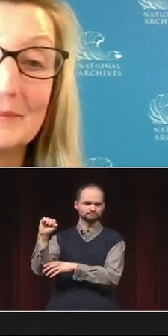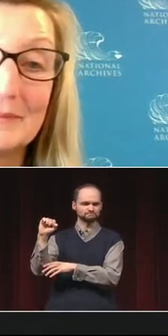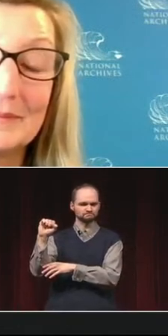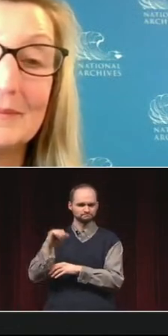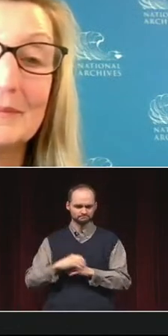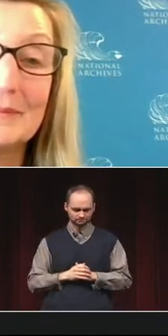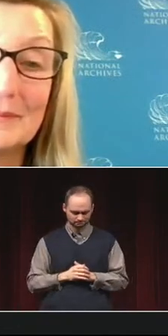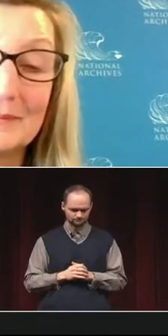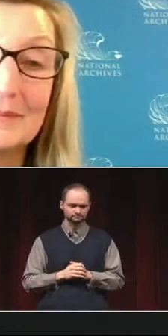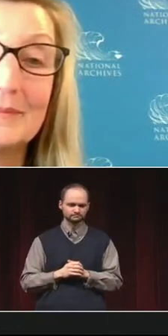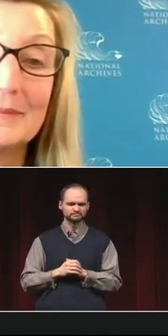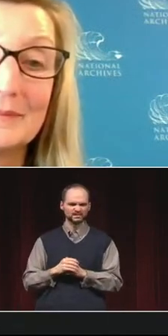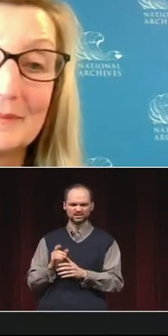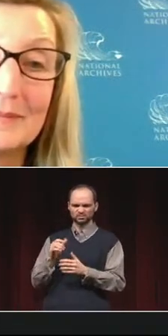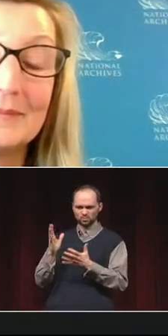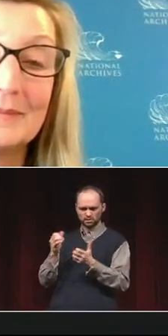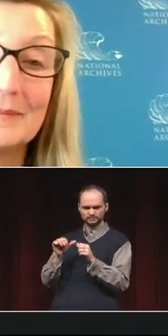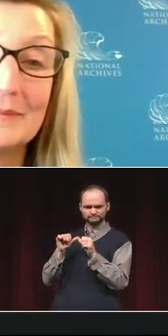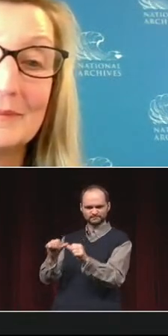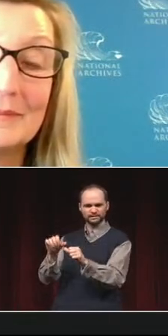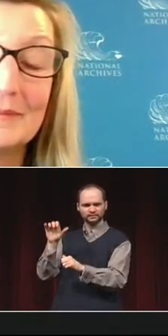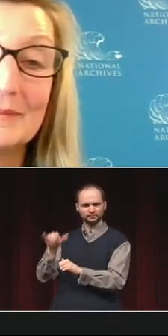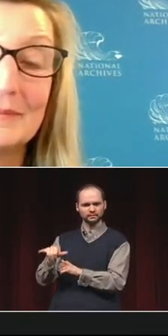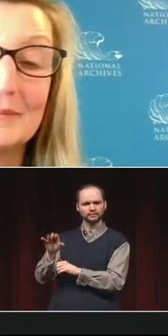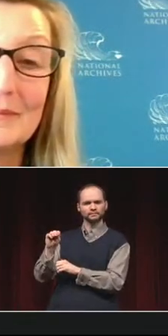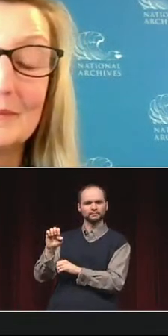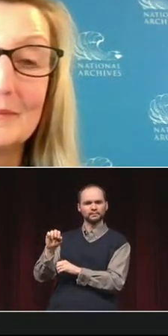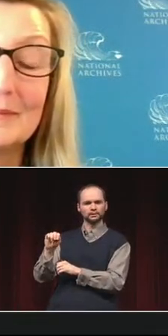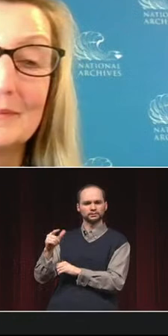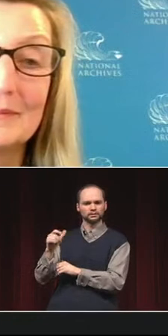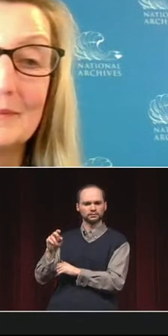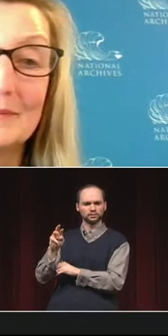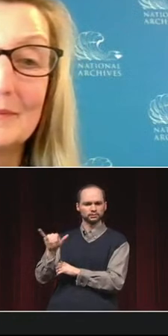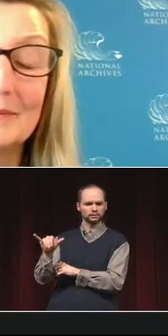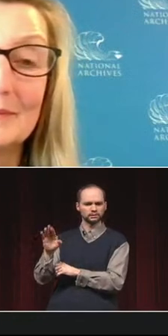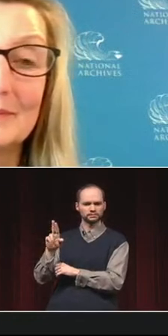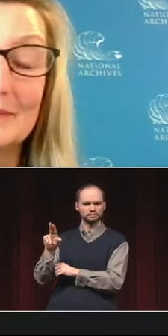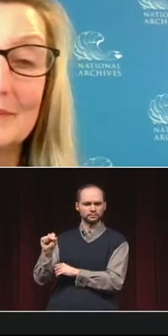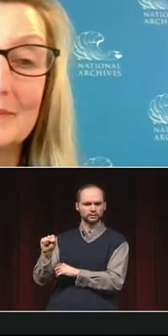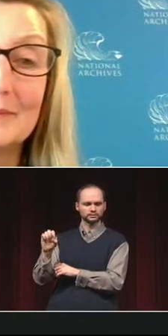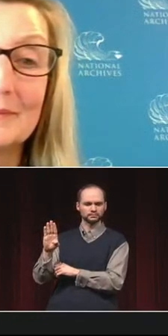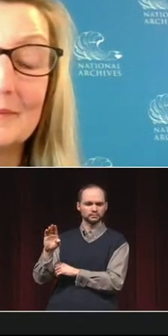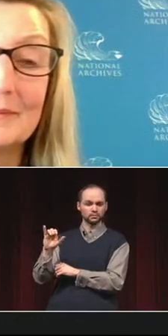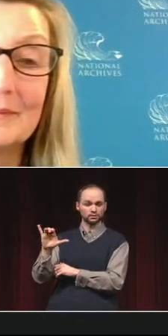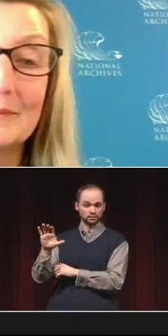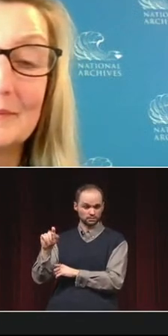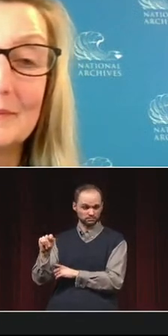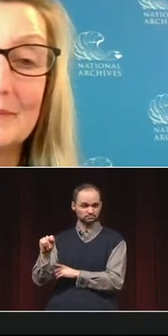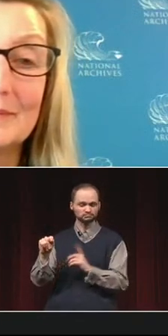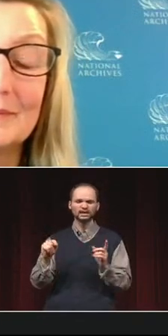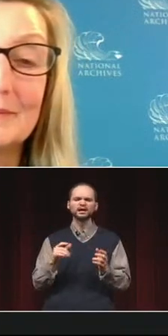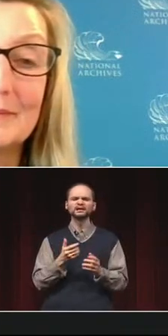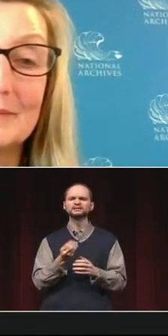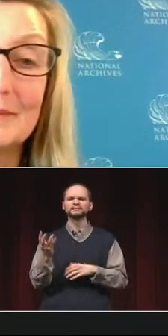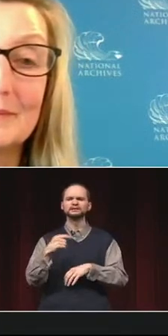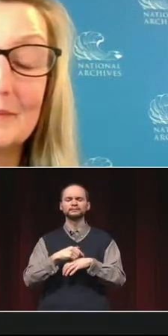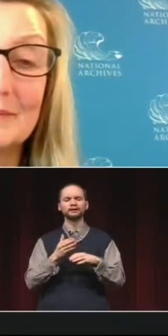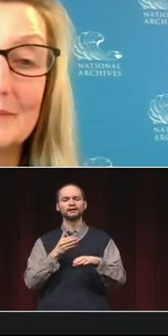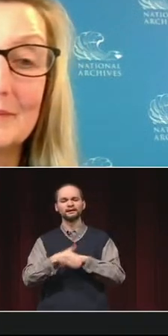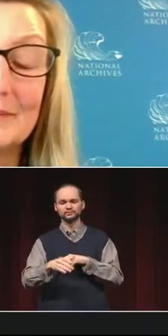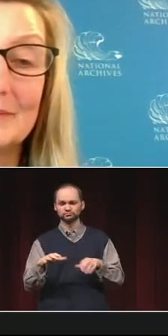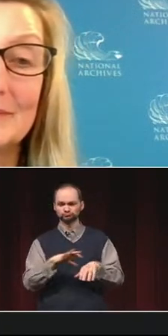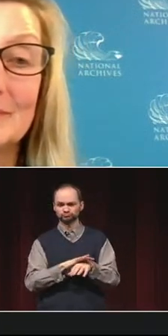bus boycott. I did meet with him several times after this arrest and we stayed friends for many,